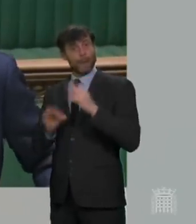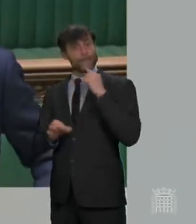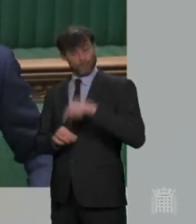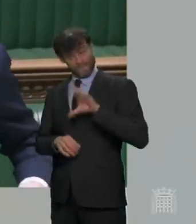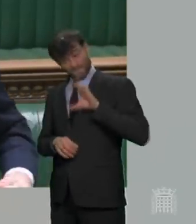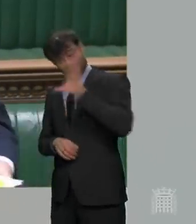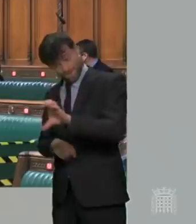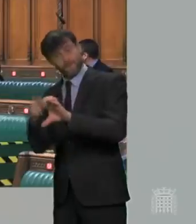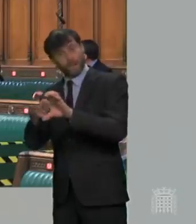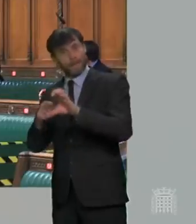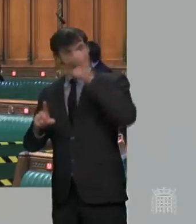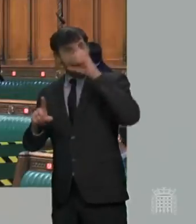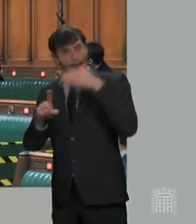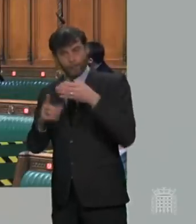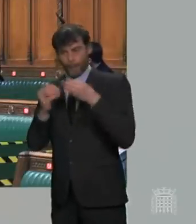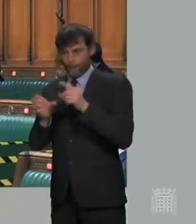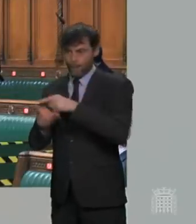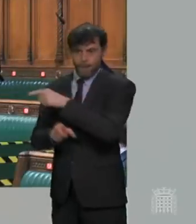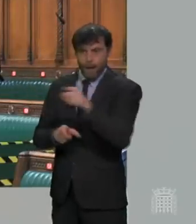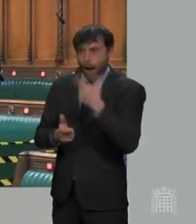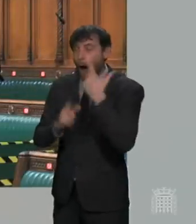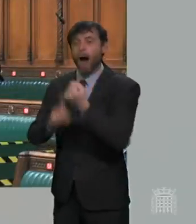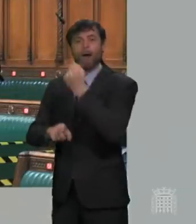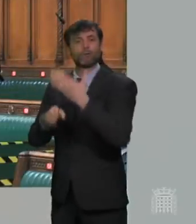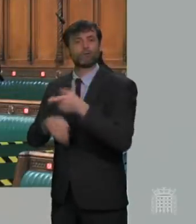Damien Moore (Southport) (Con) After putting in a fantastic bid,